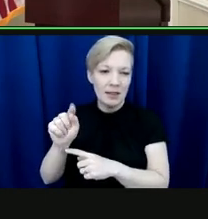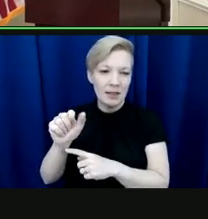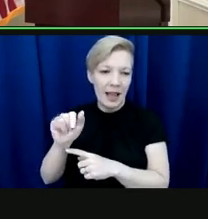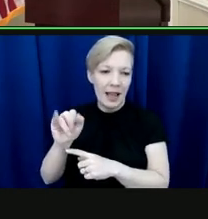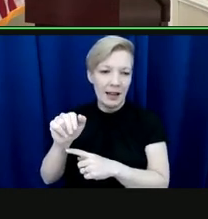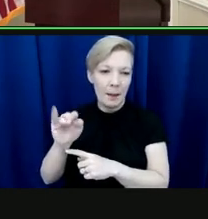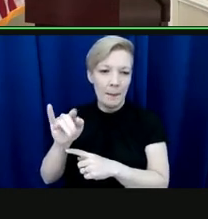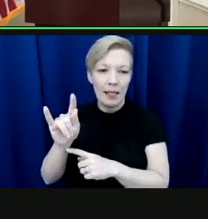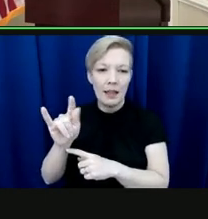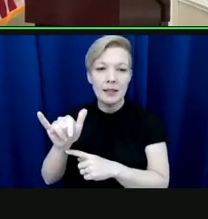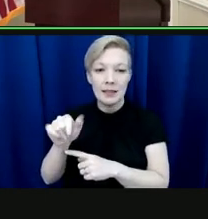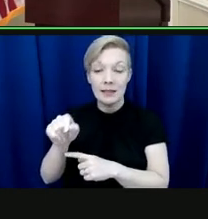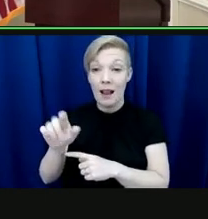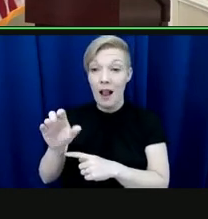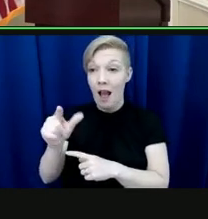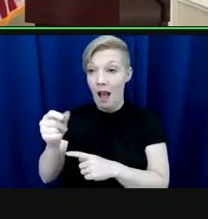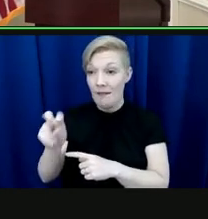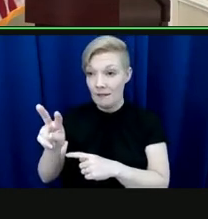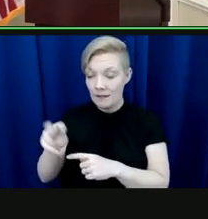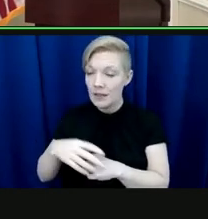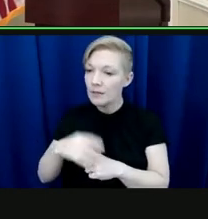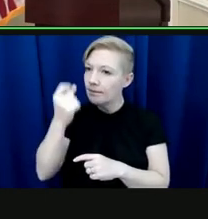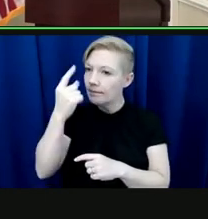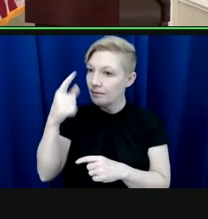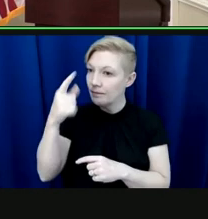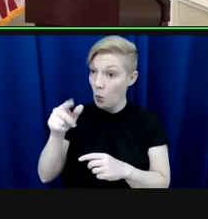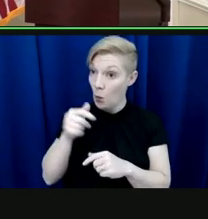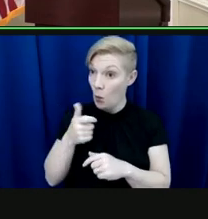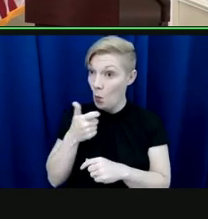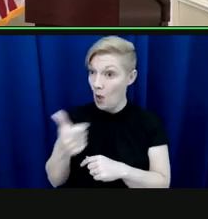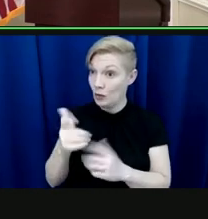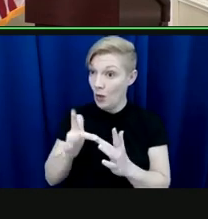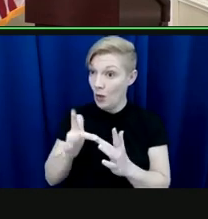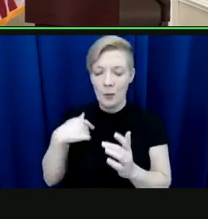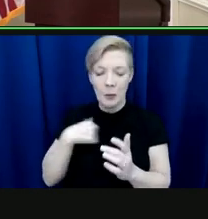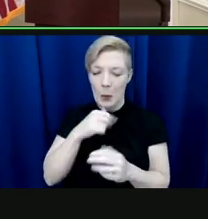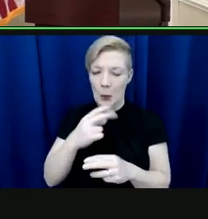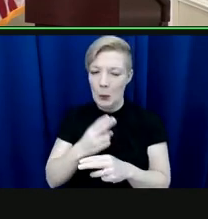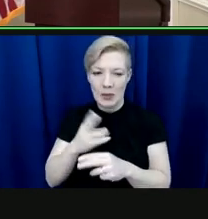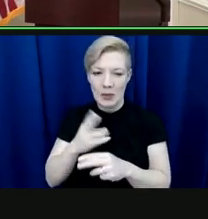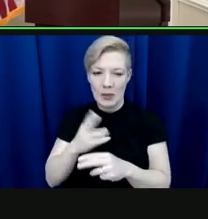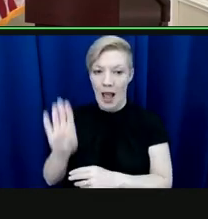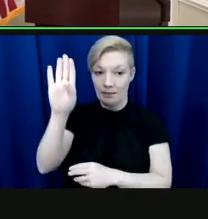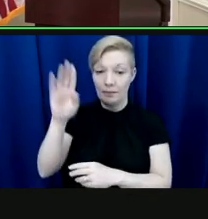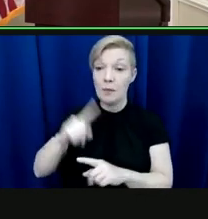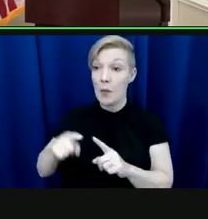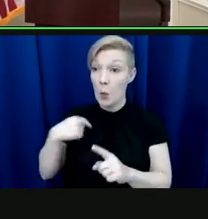we will not be using the raise hand feature. But we did take all the questions that came in during the registration process